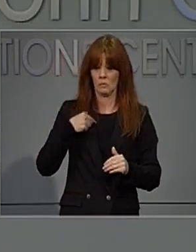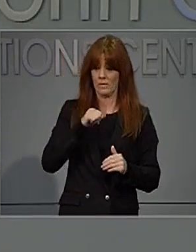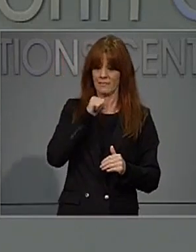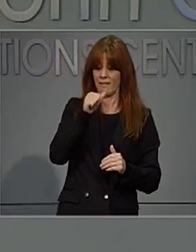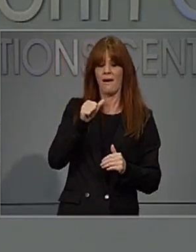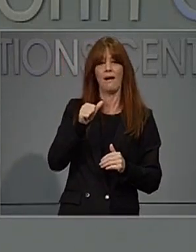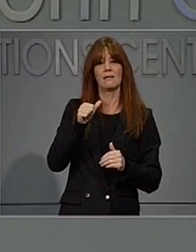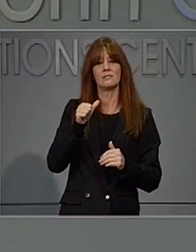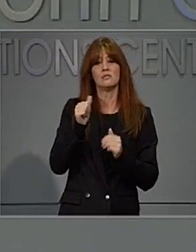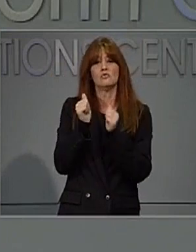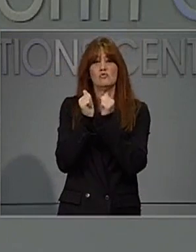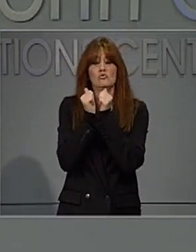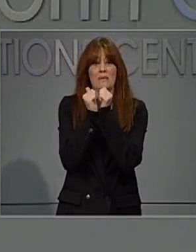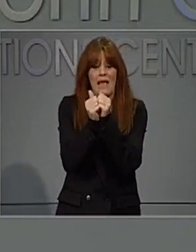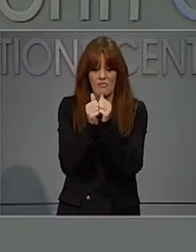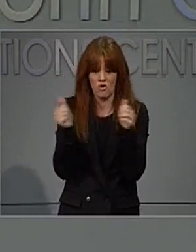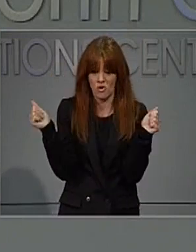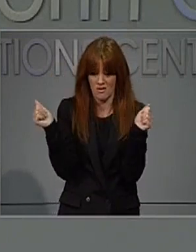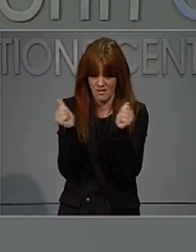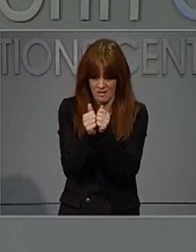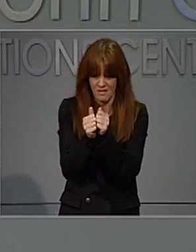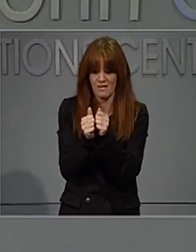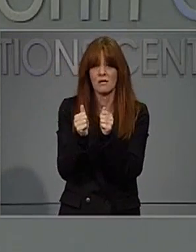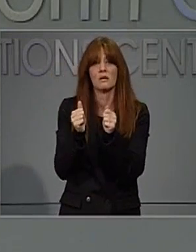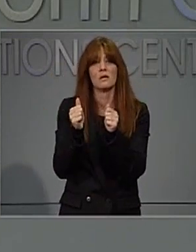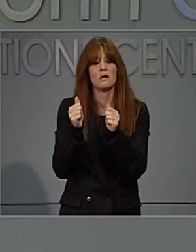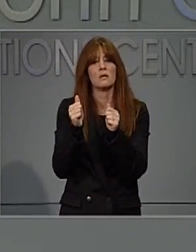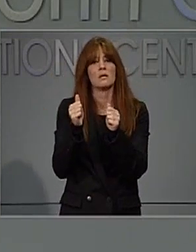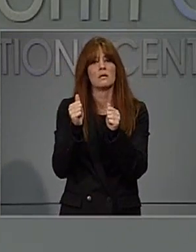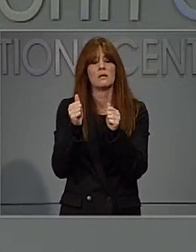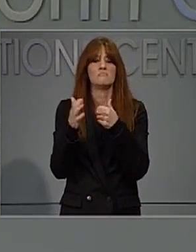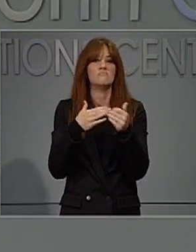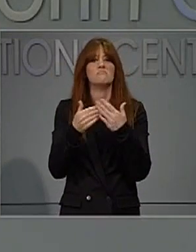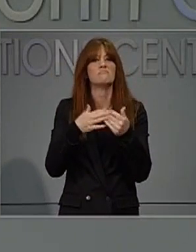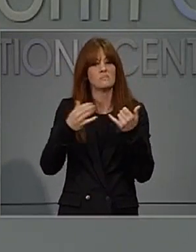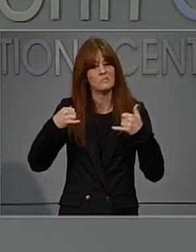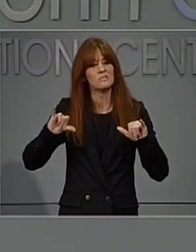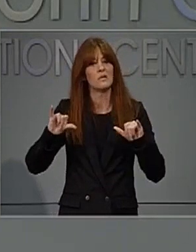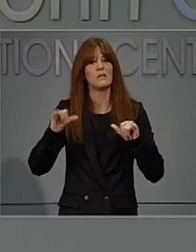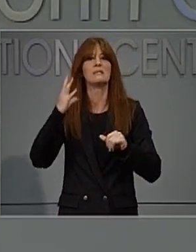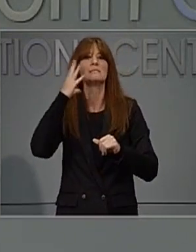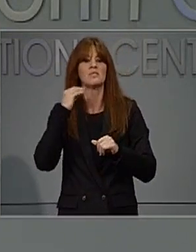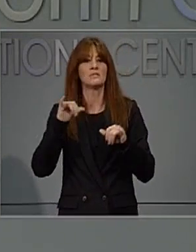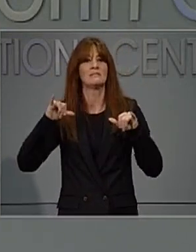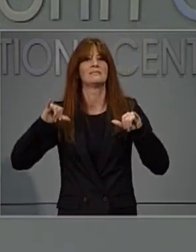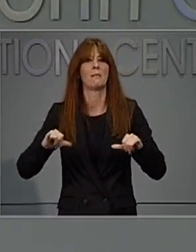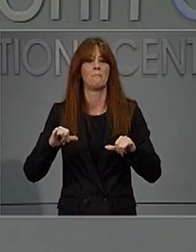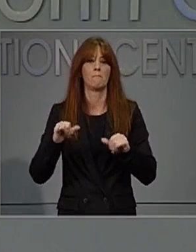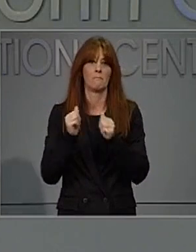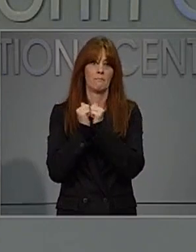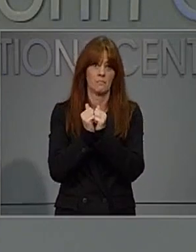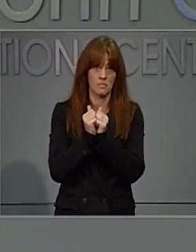THESE STORIES ABOUT PEOPLE GIVE ME HOPE. THEY REMIND ME THAT EVEN THOUGH WE ARE NOT